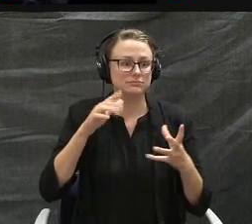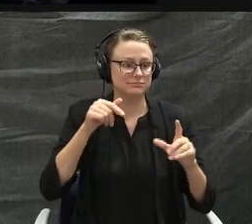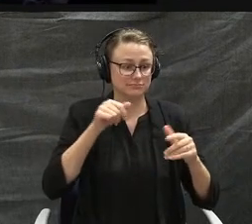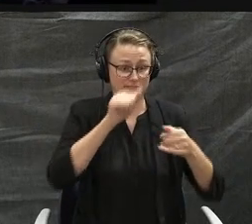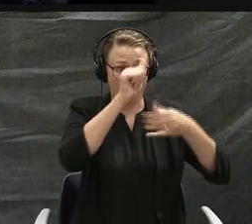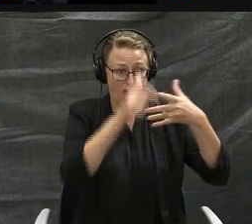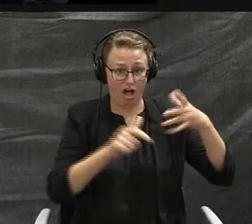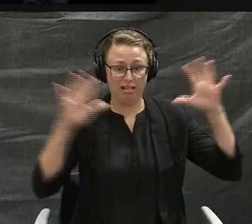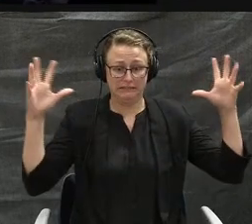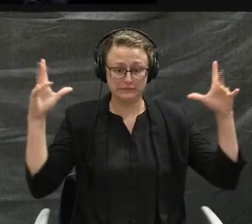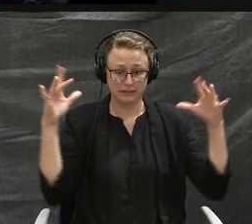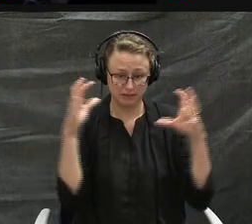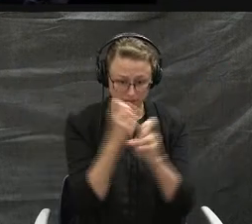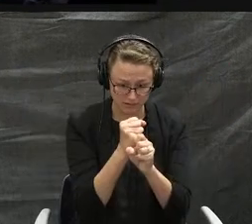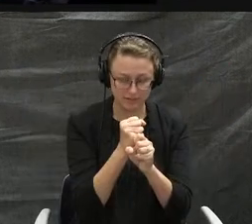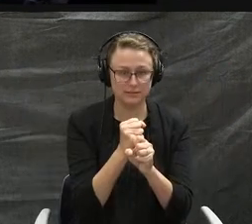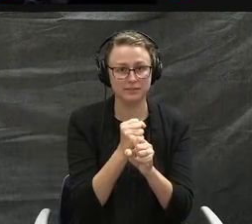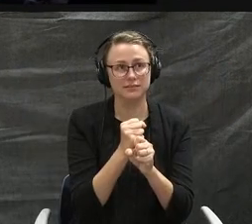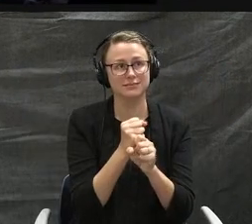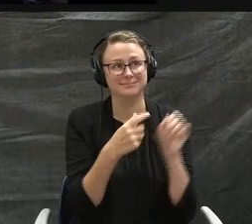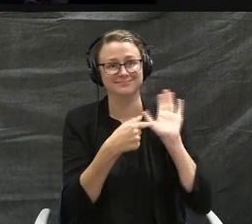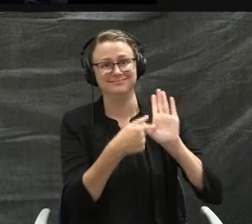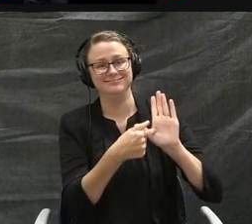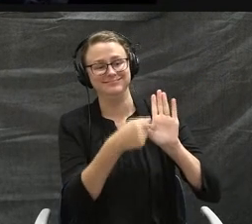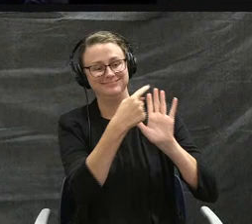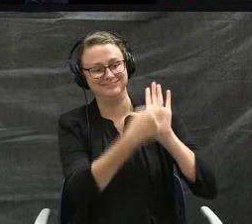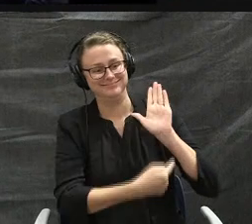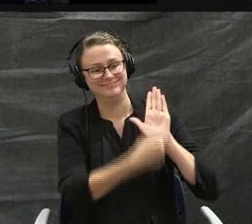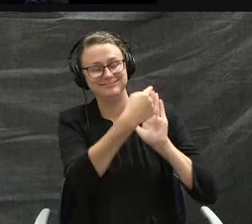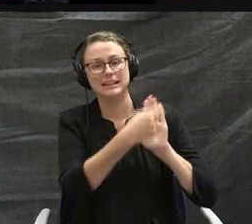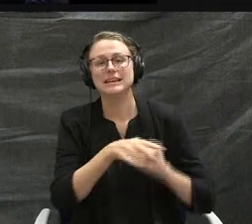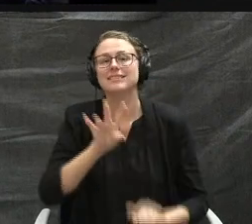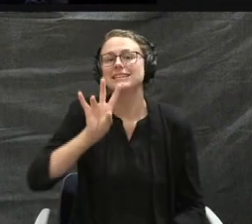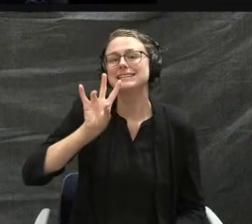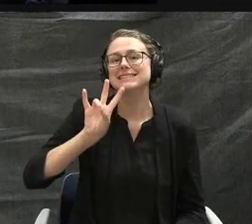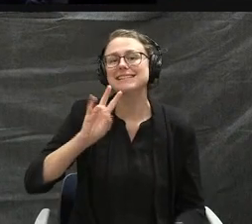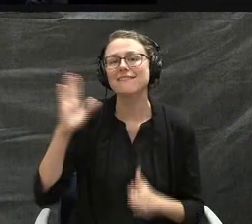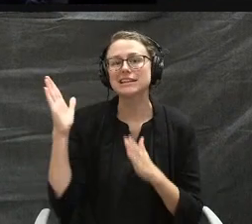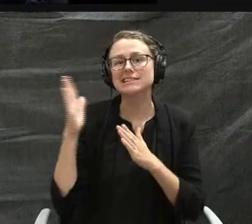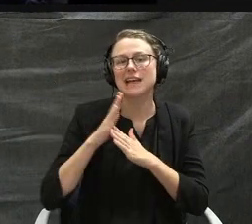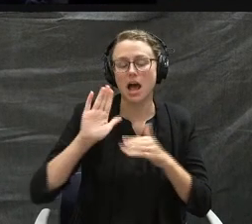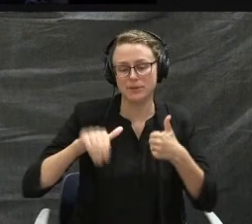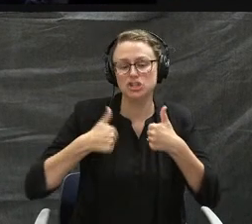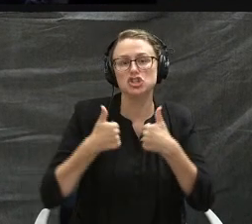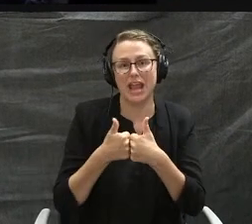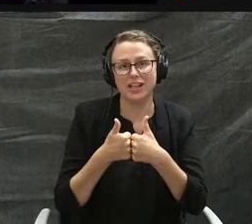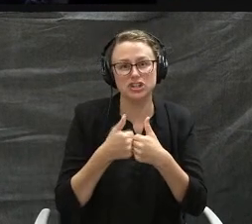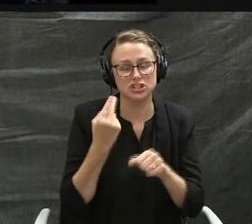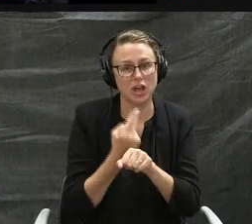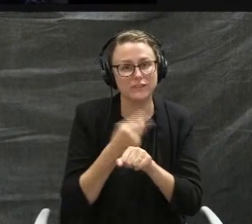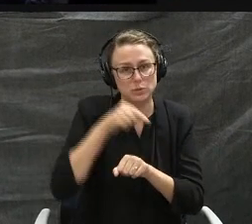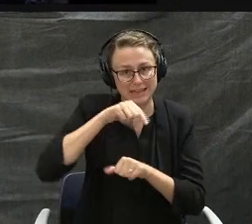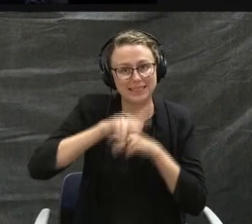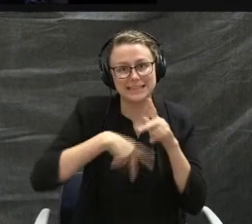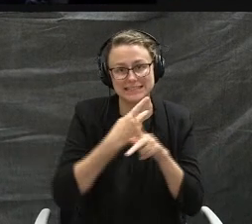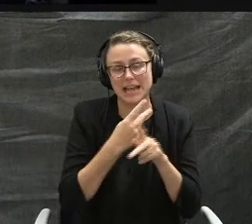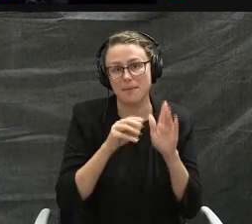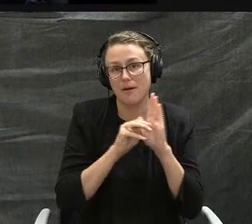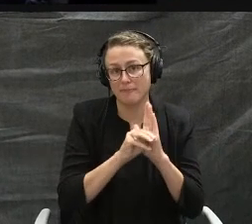This is what I consider to be the 7 greatest challenges of implementing a model like this. And so again, you know. The